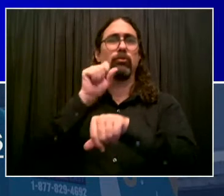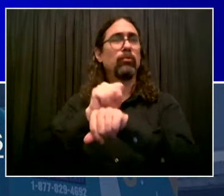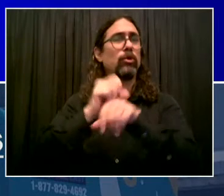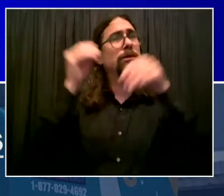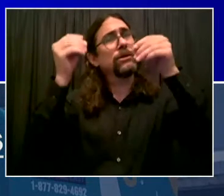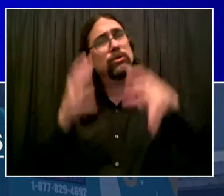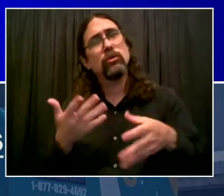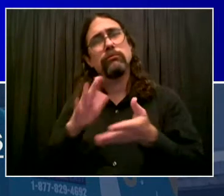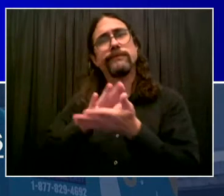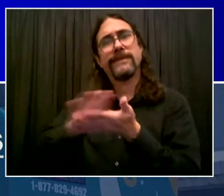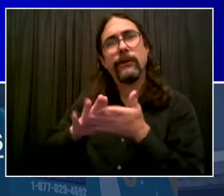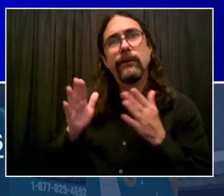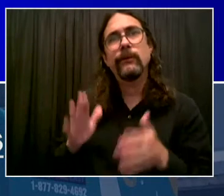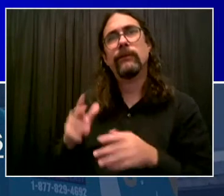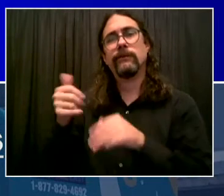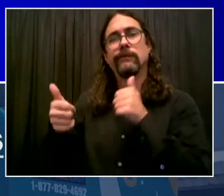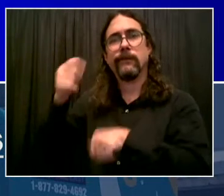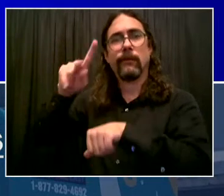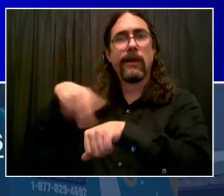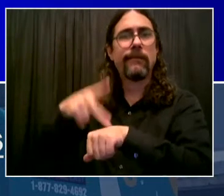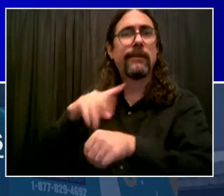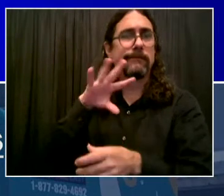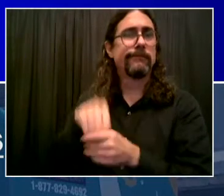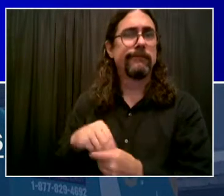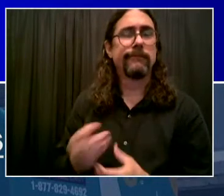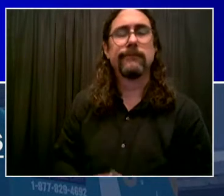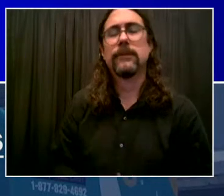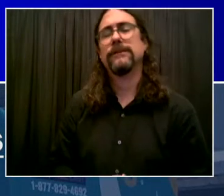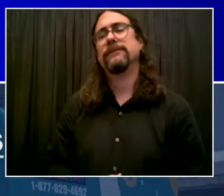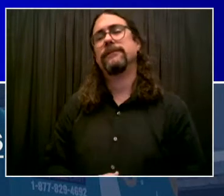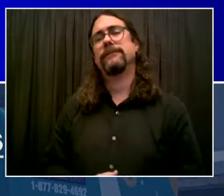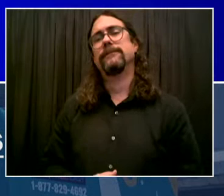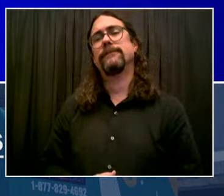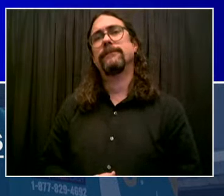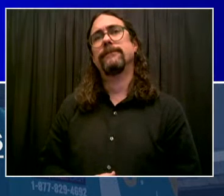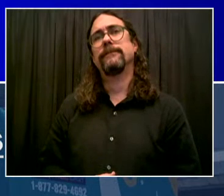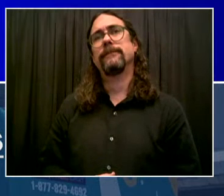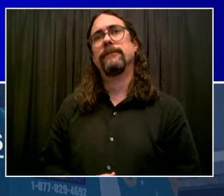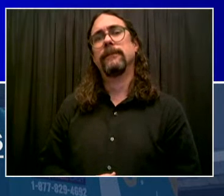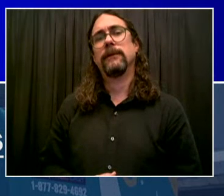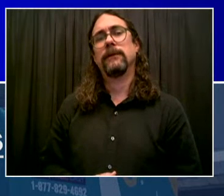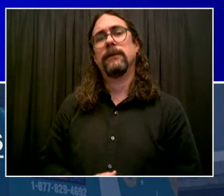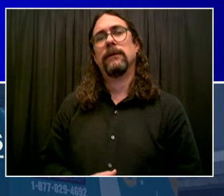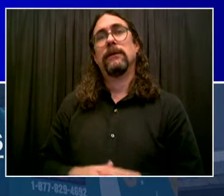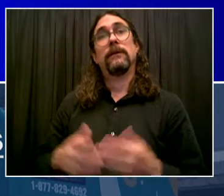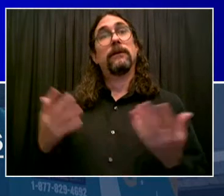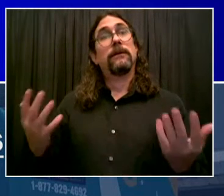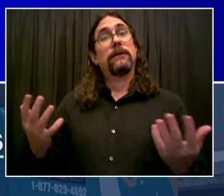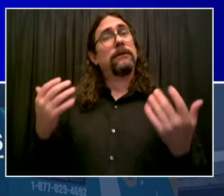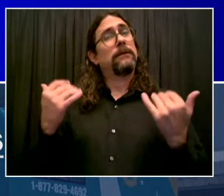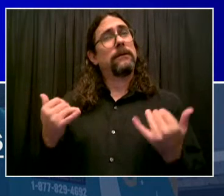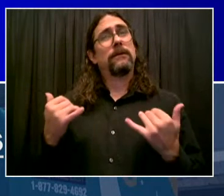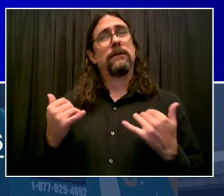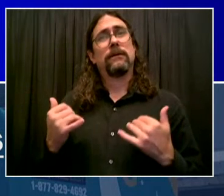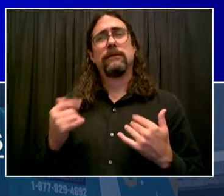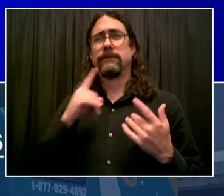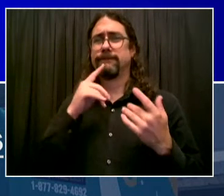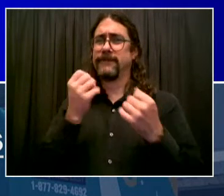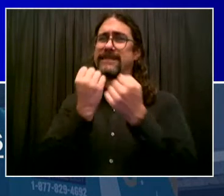EVERYONE IS RESPONDING WHICH IS THE BIG NEWS HERE. THIS IS WHAT IS OIGNTG O KEEP US SAFE.